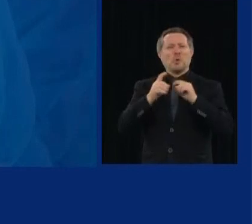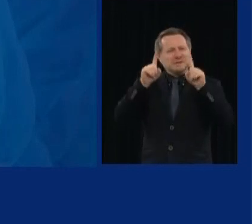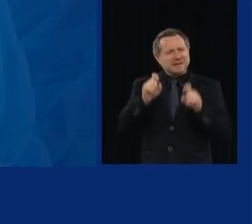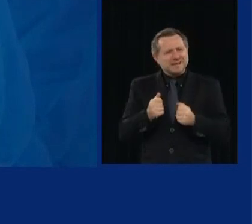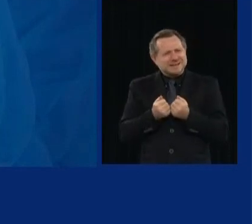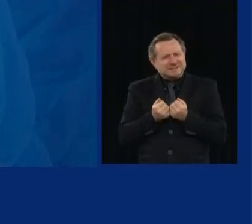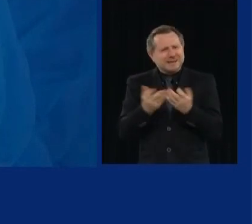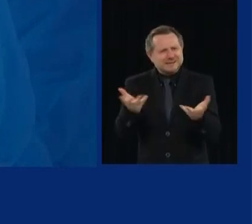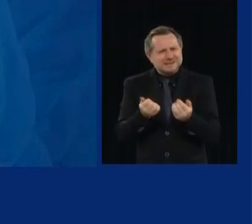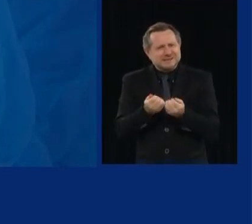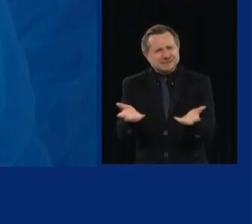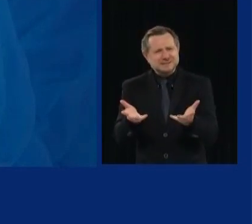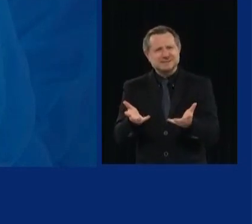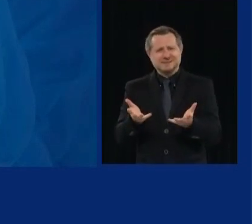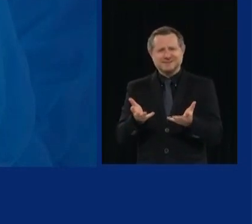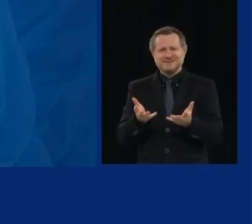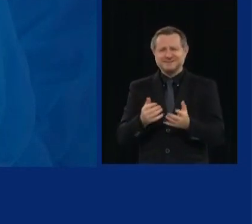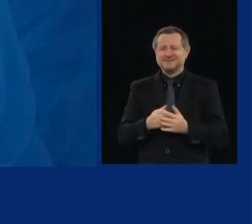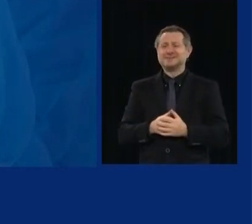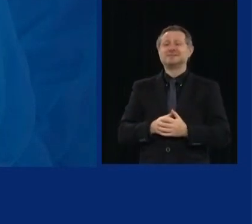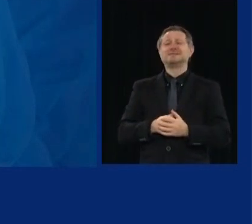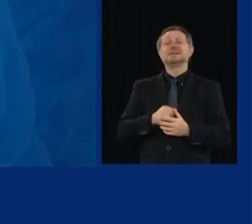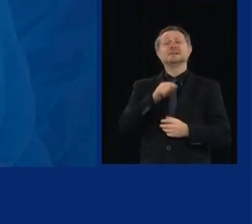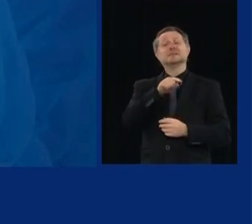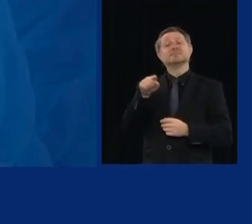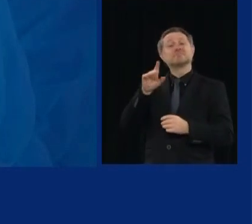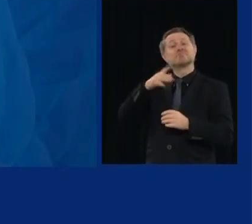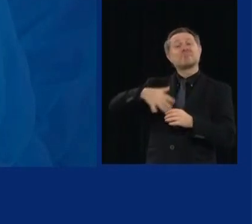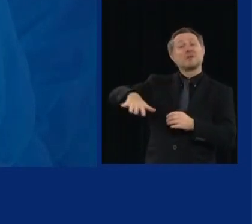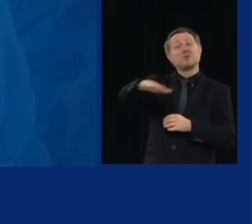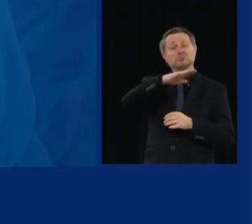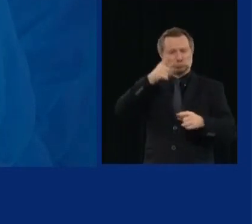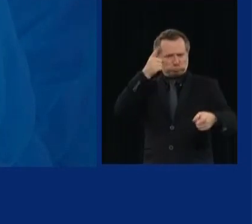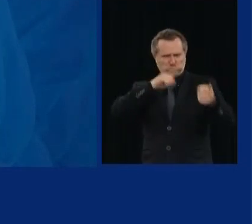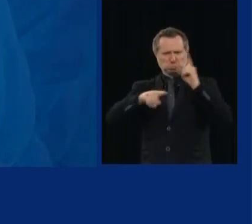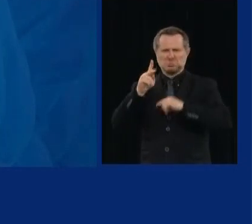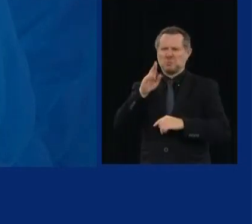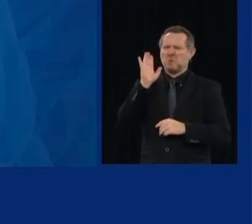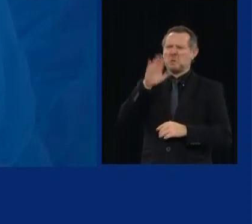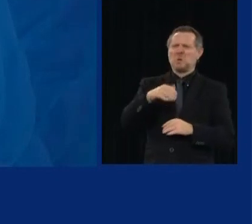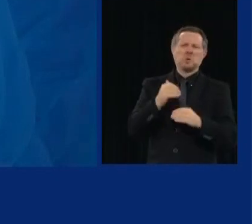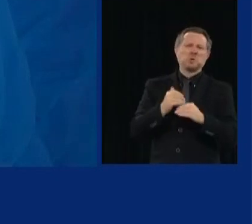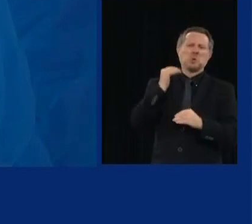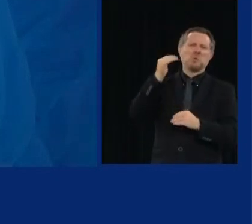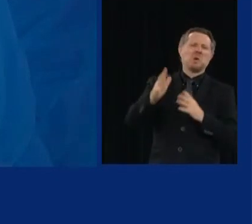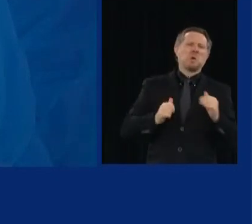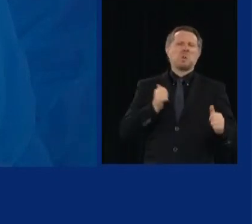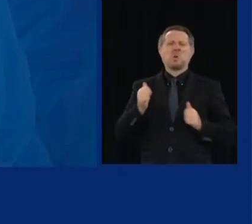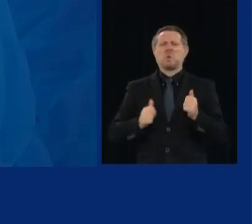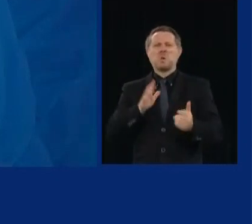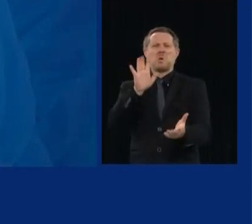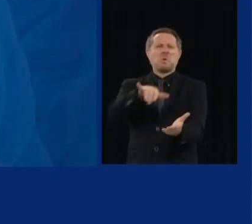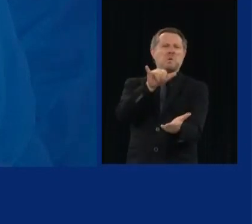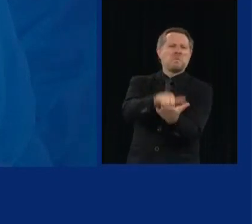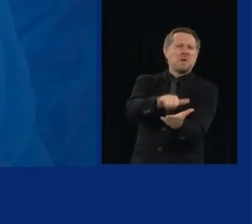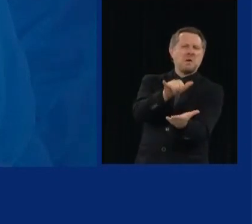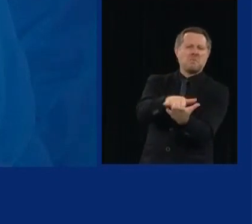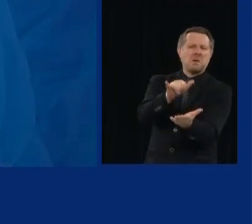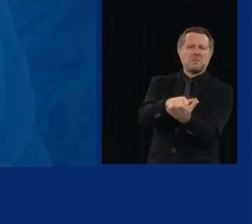WE SAID WE WERE GOING TO TRY TO